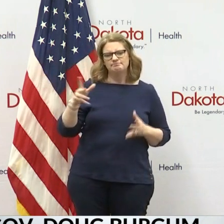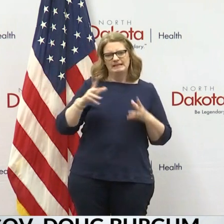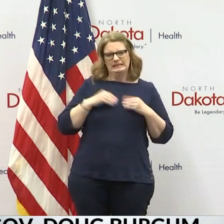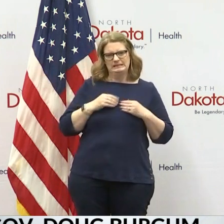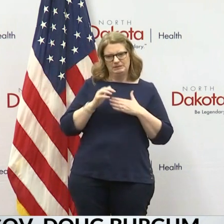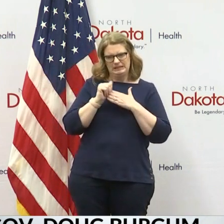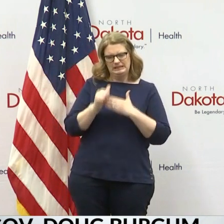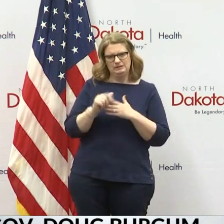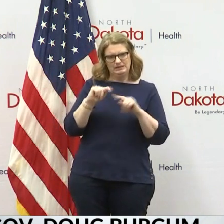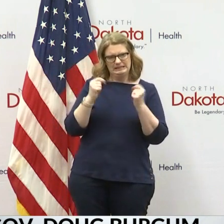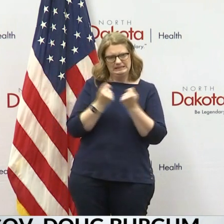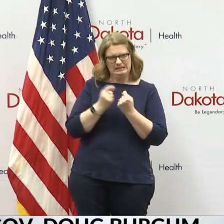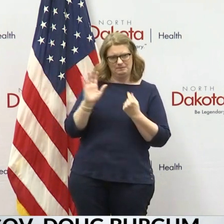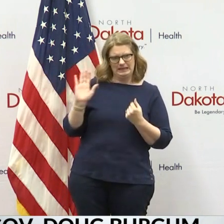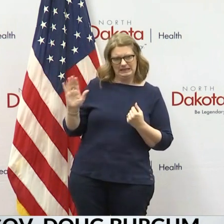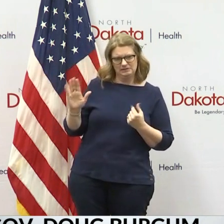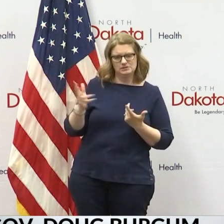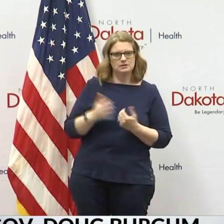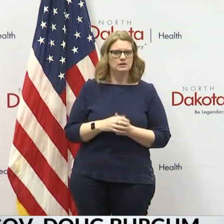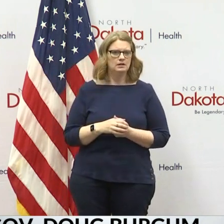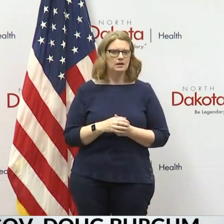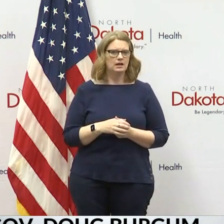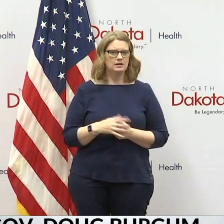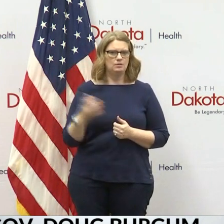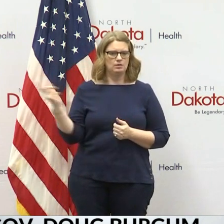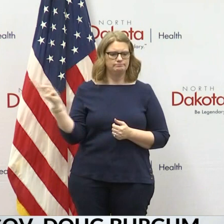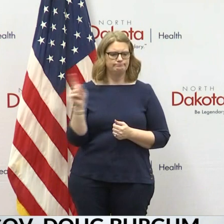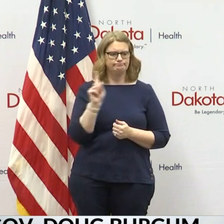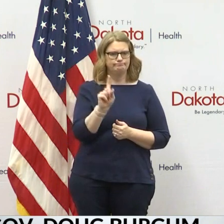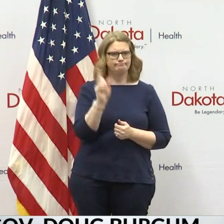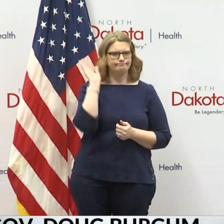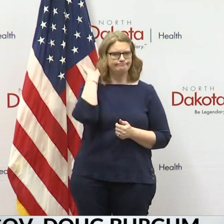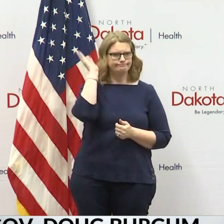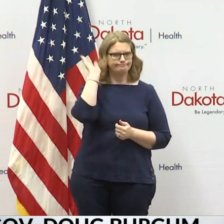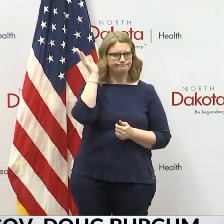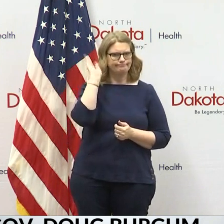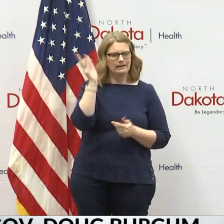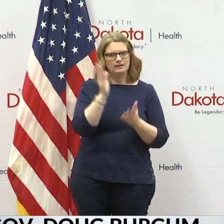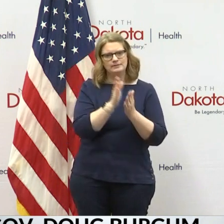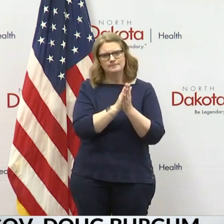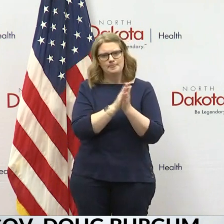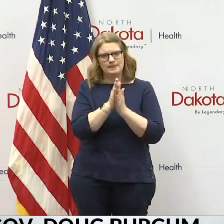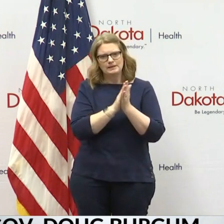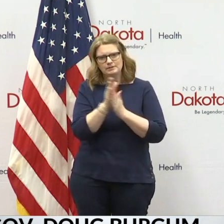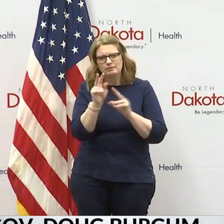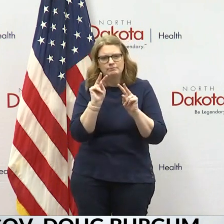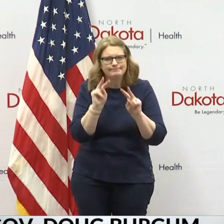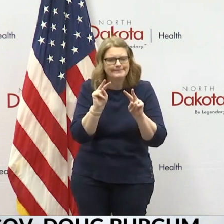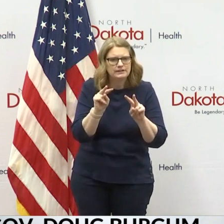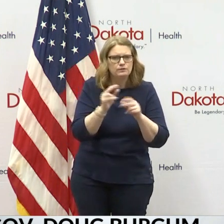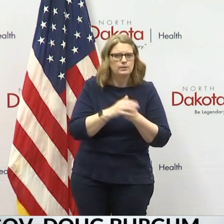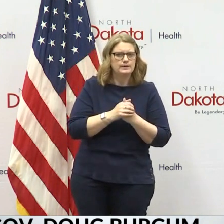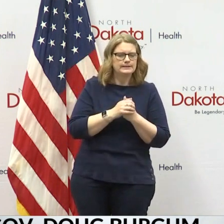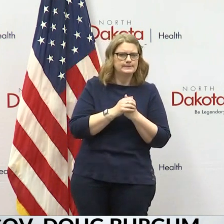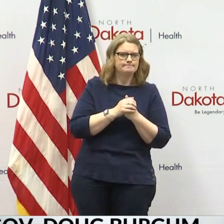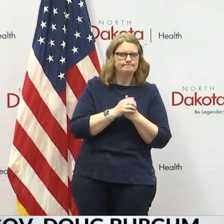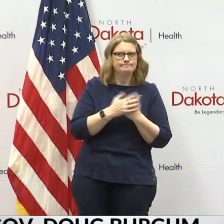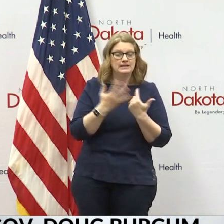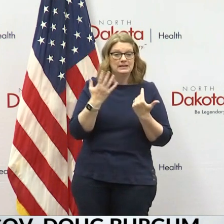TOGETHER ON A PLAN, AND OF COURSE, CHRIS JONES LEADING THE VULNERABLE POPULATION PLAN IS LEADING THIS WITH HIS TEAM, AND